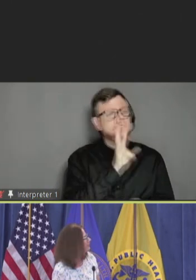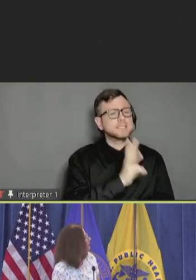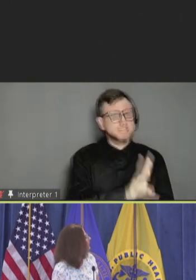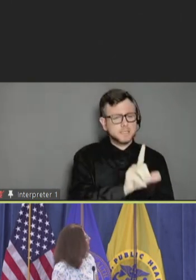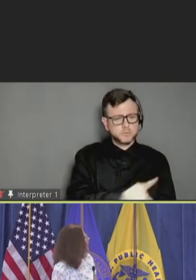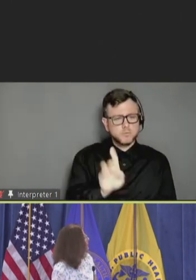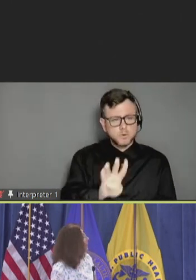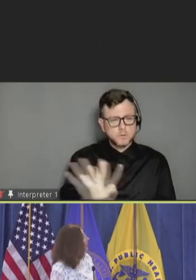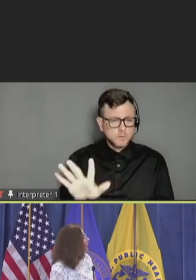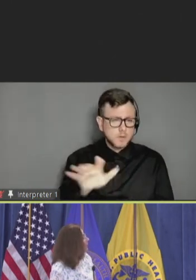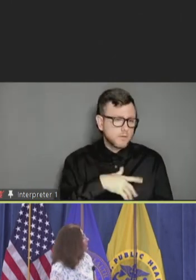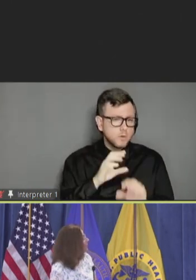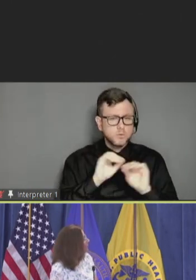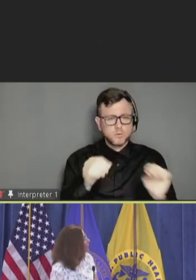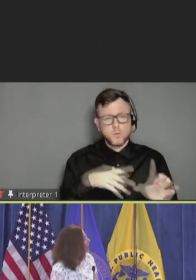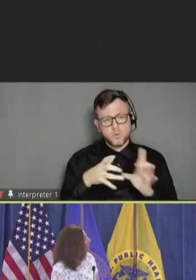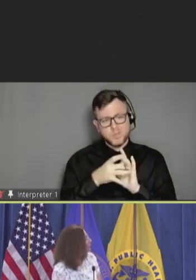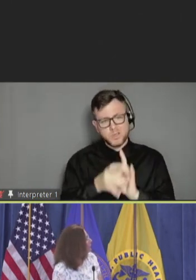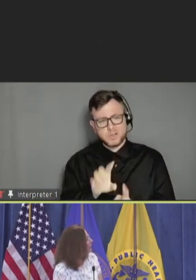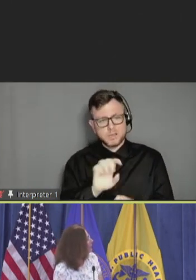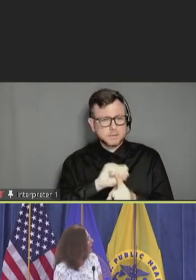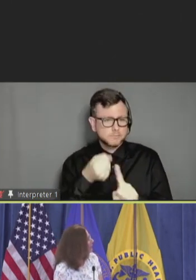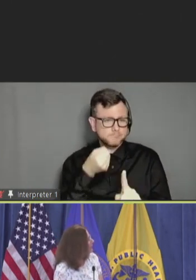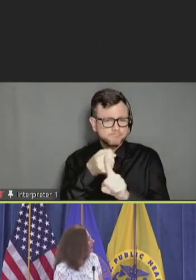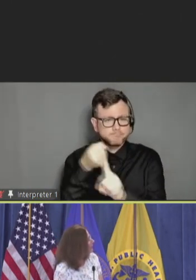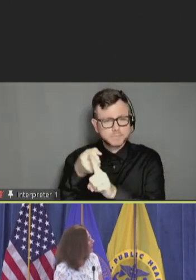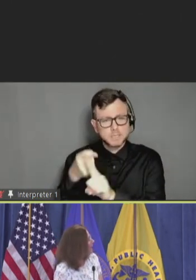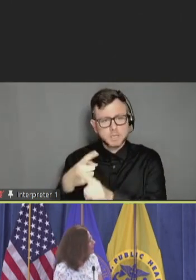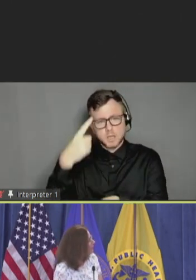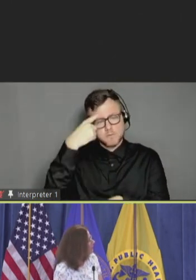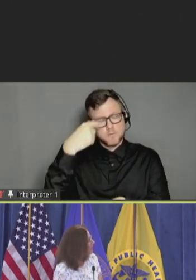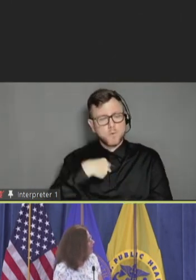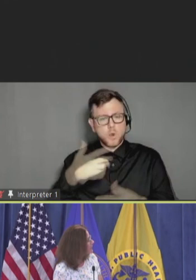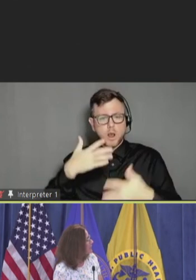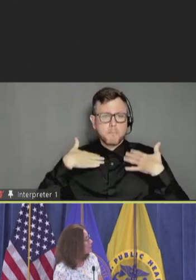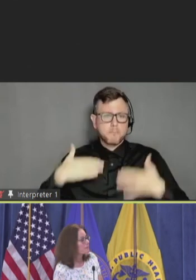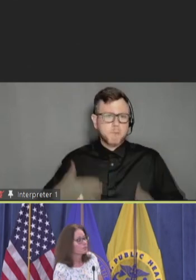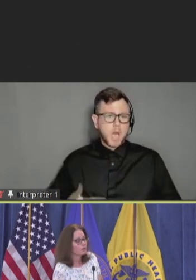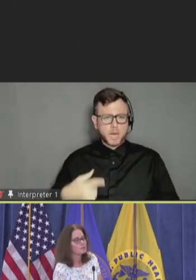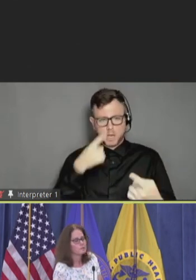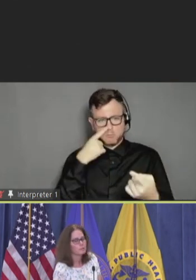And among 5- to 11-year-olds, the rate of anaphylaxis after the primary series was approximately